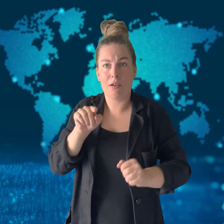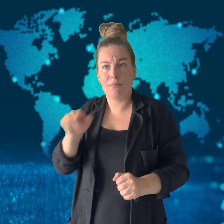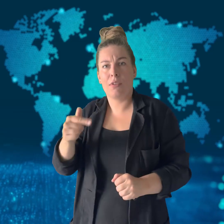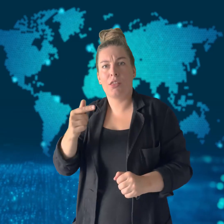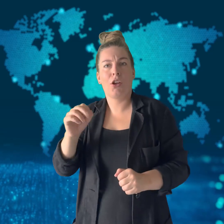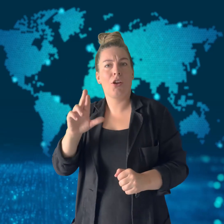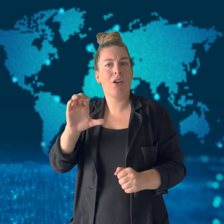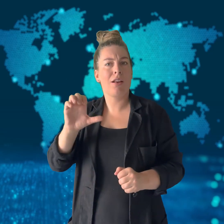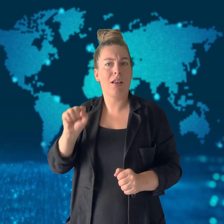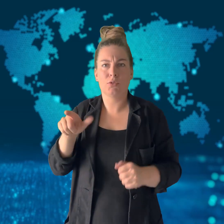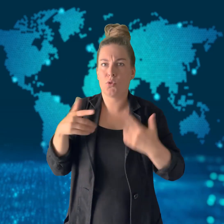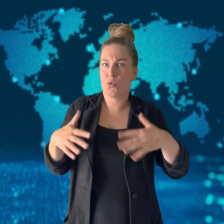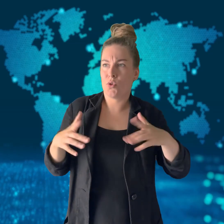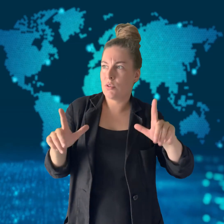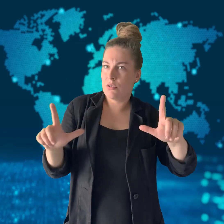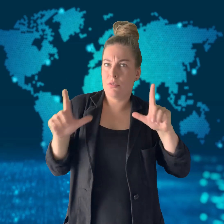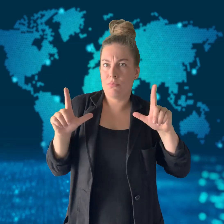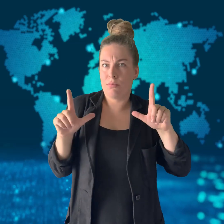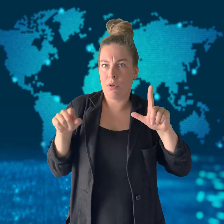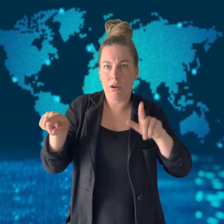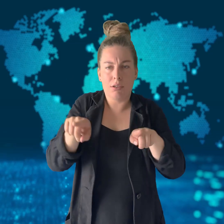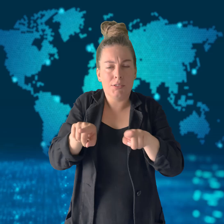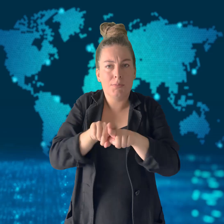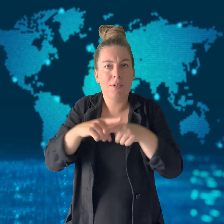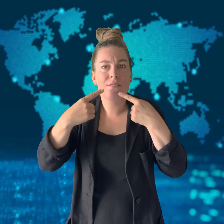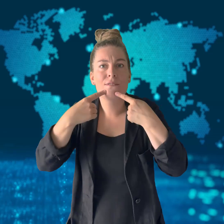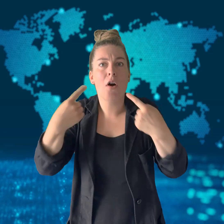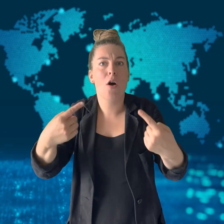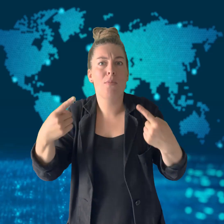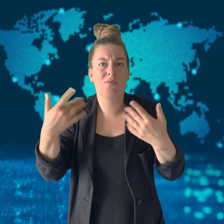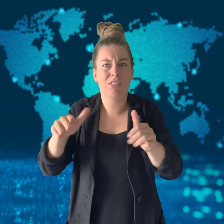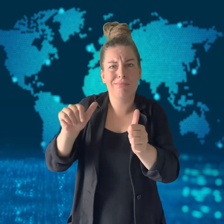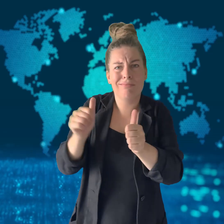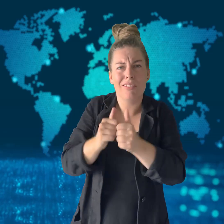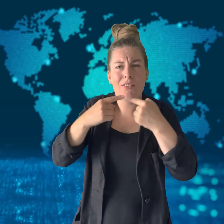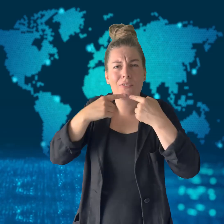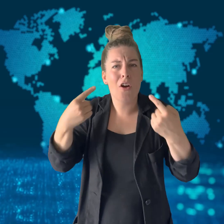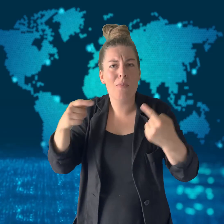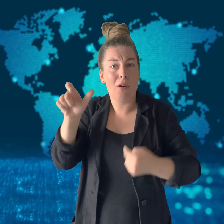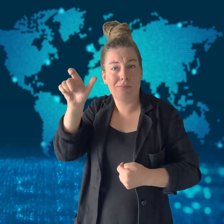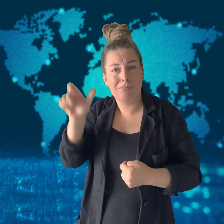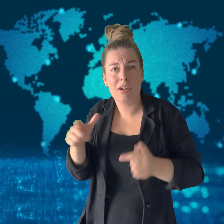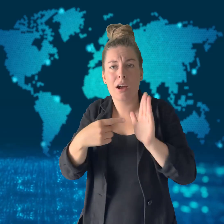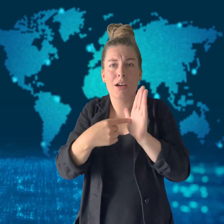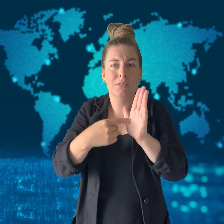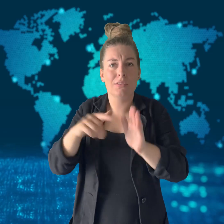and authorities found the two missing girls.